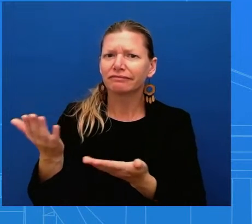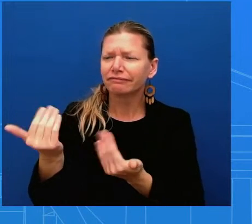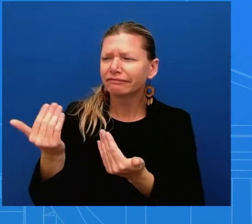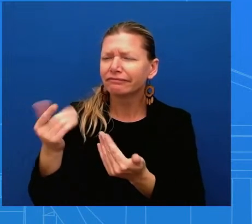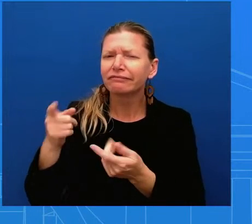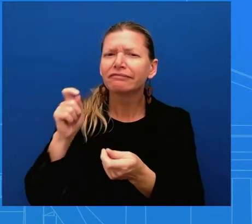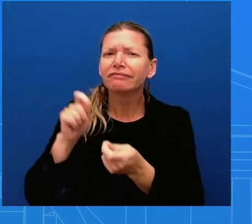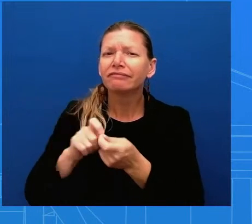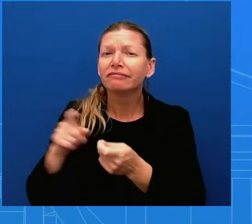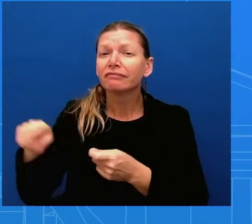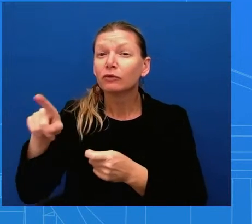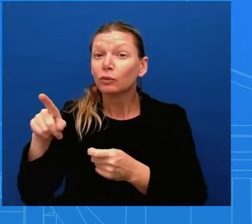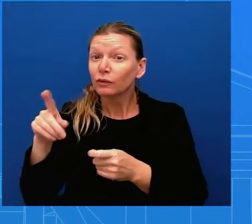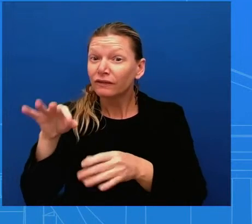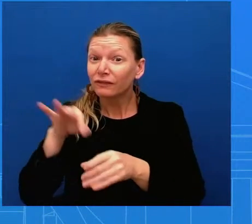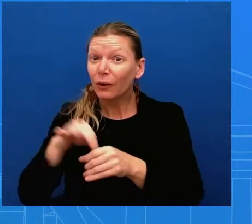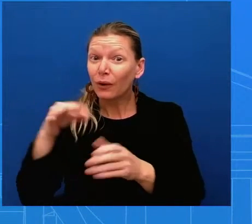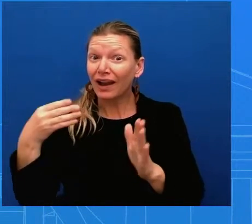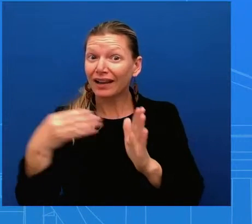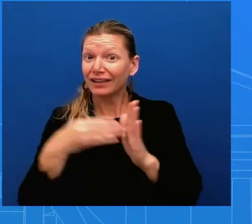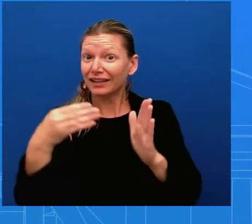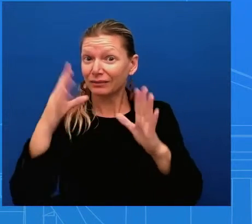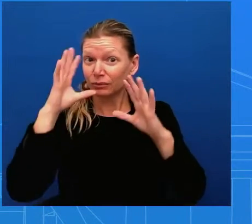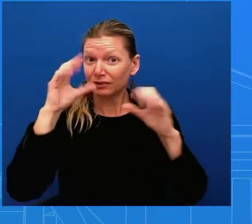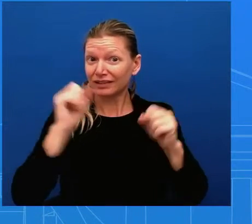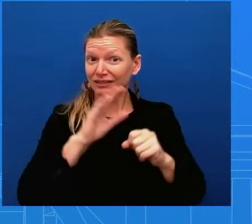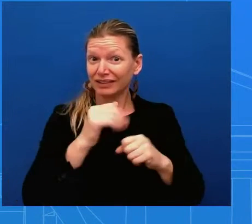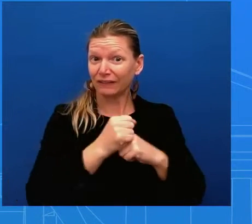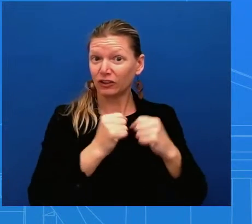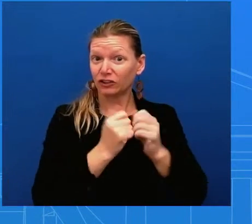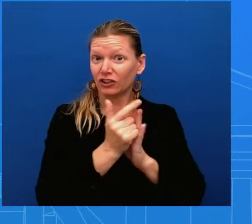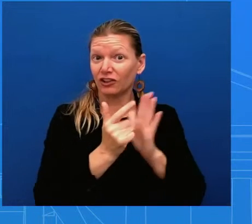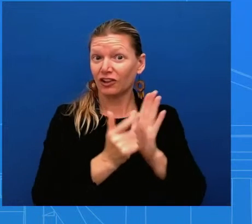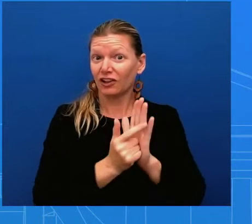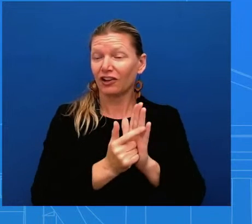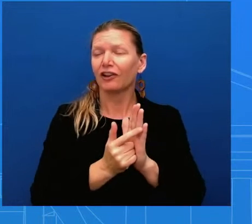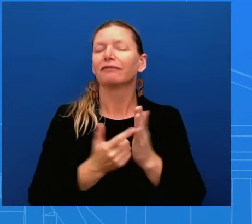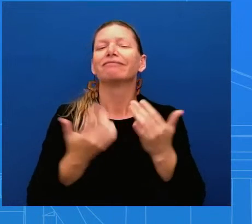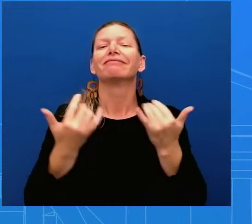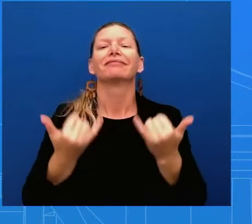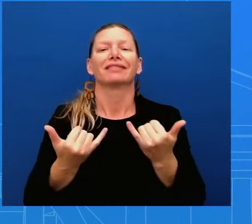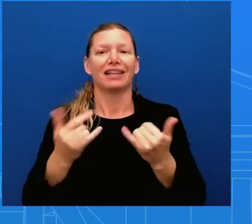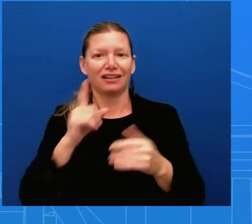but are now showing up at the groundbreaking -- groundbreaking events and ribbon cuttings.